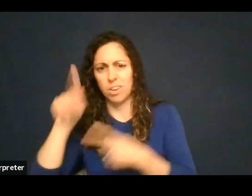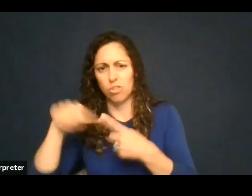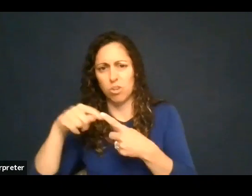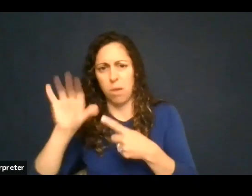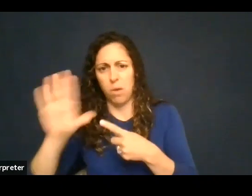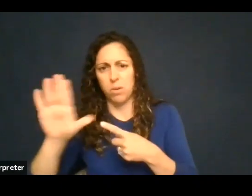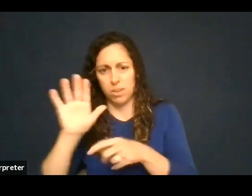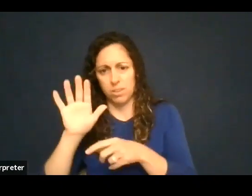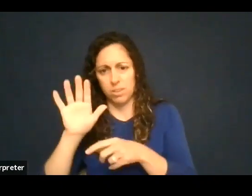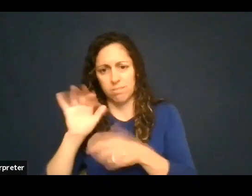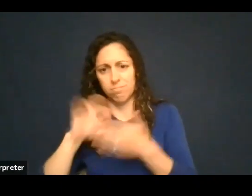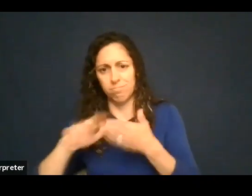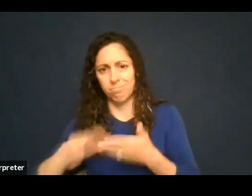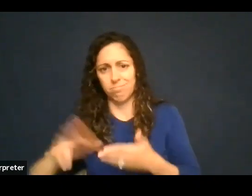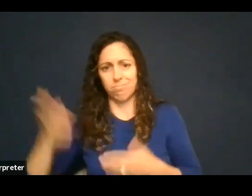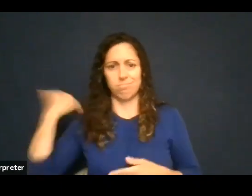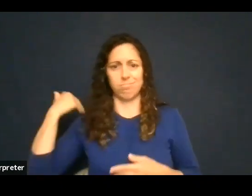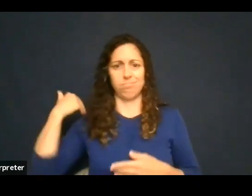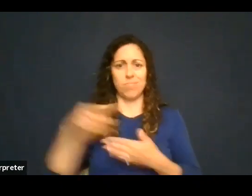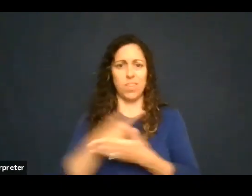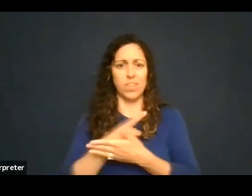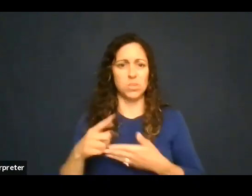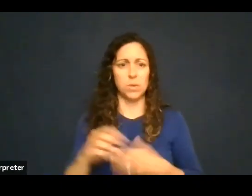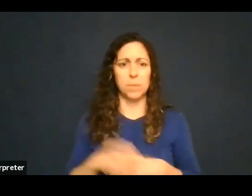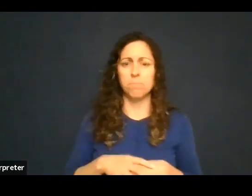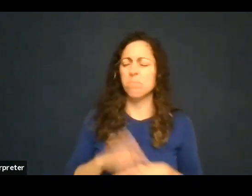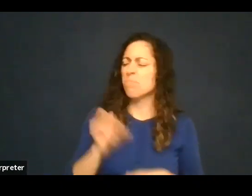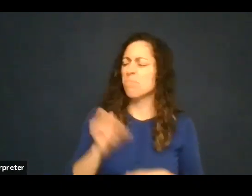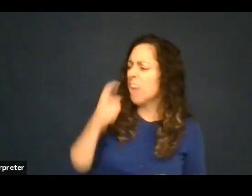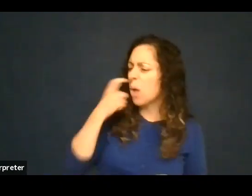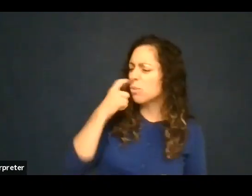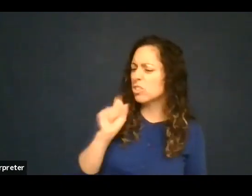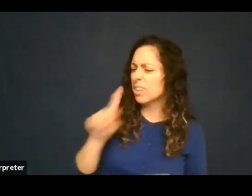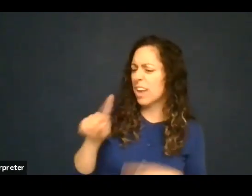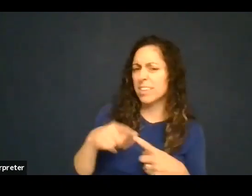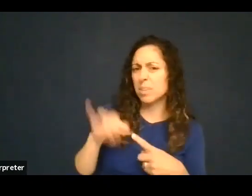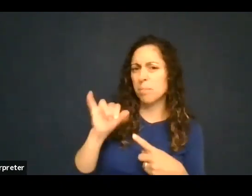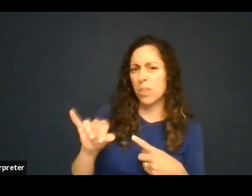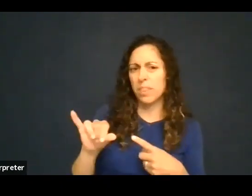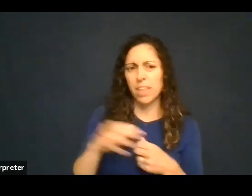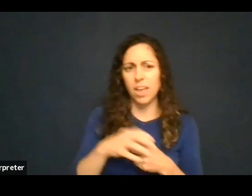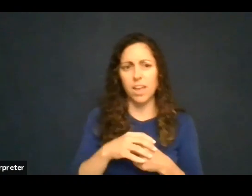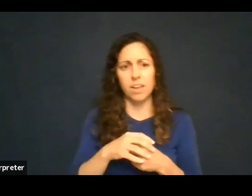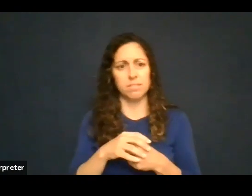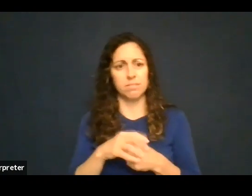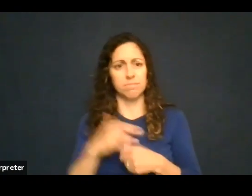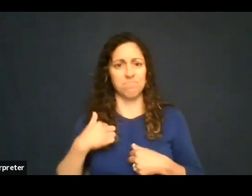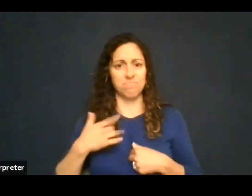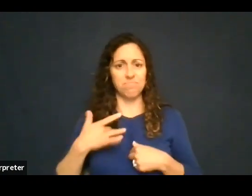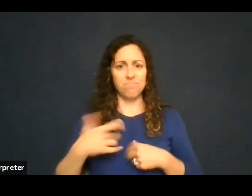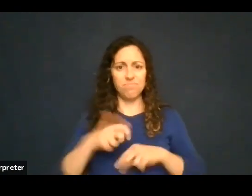I was actually just about to ask about gene editing. I think when I sit-in the clinic, people say, can't you just do CRISPR?